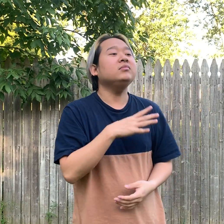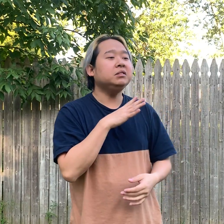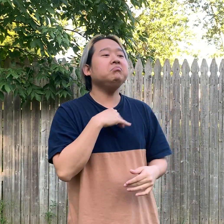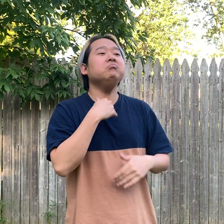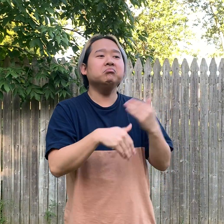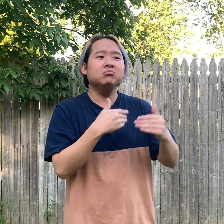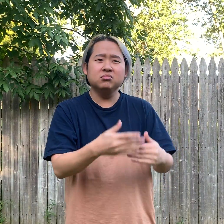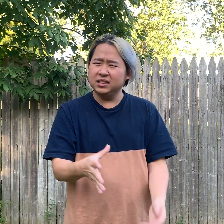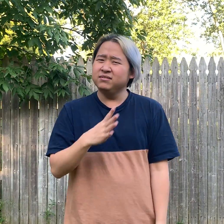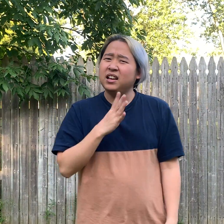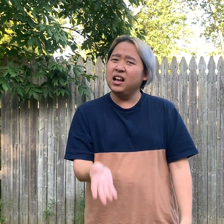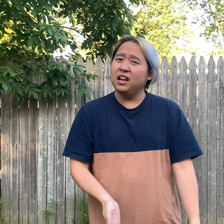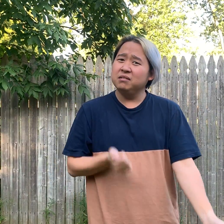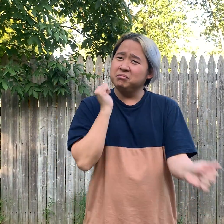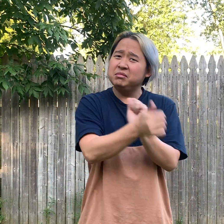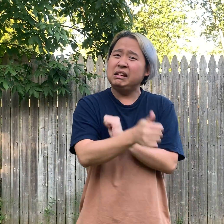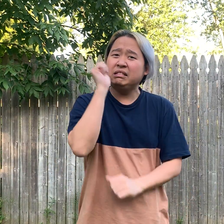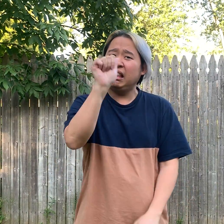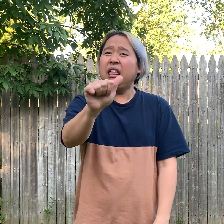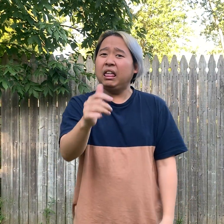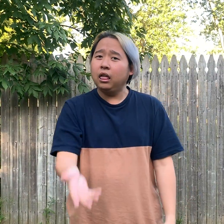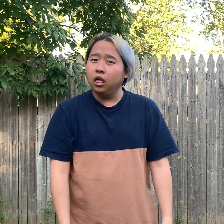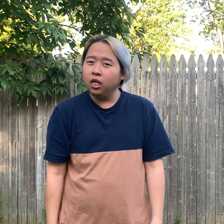I did well in chemistry class, earning an A!